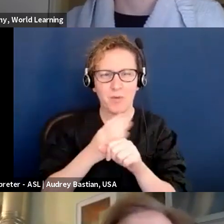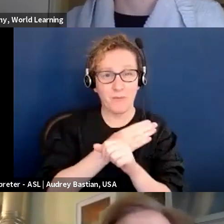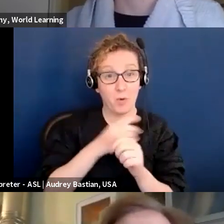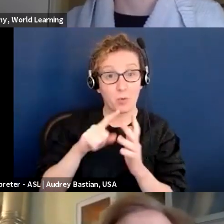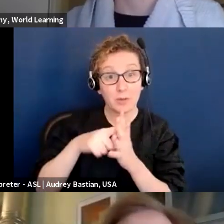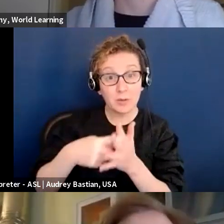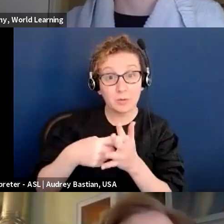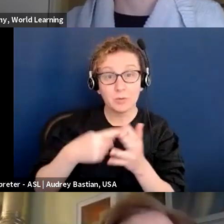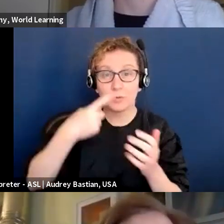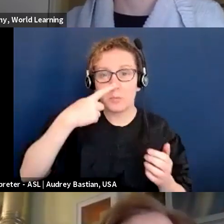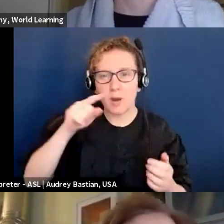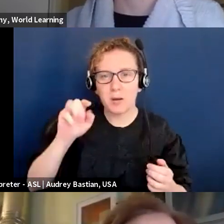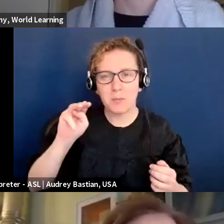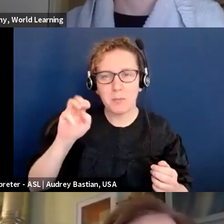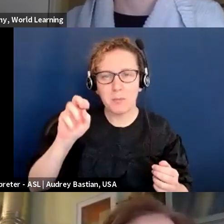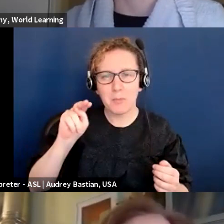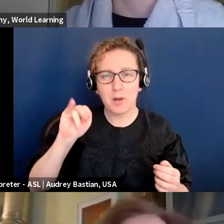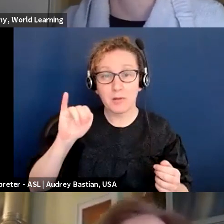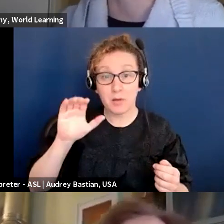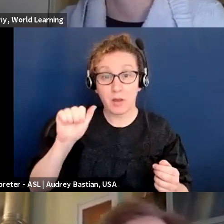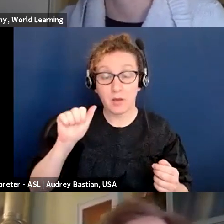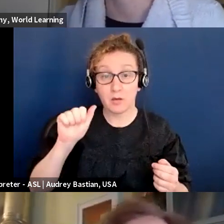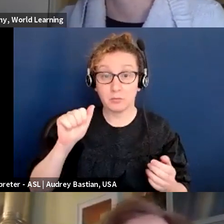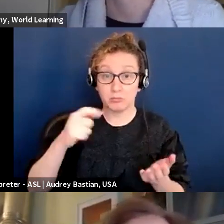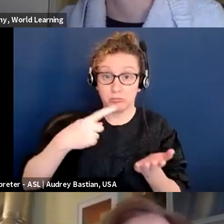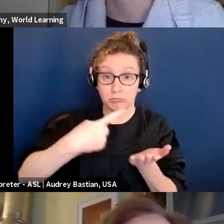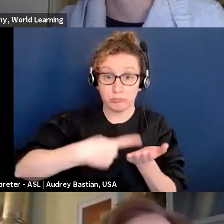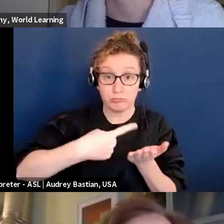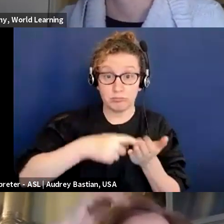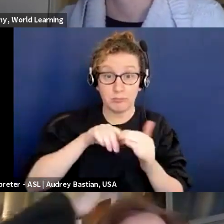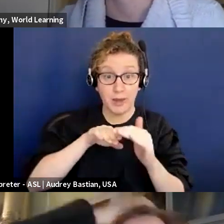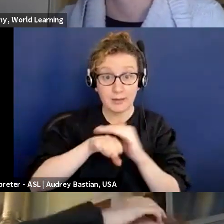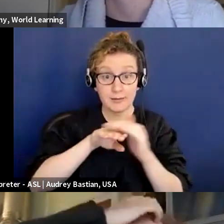to ask Monica to go over the access slides with us.